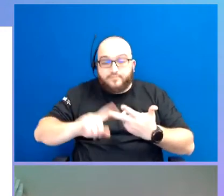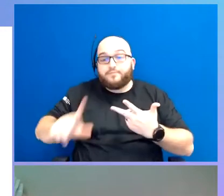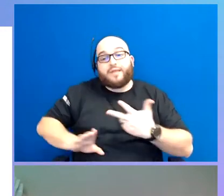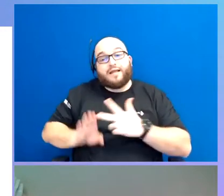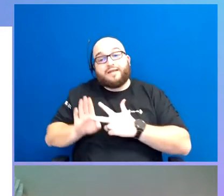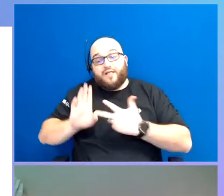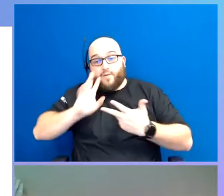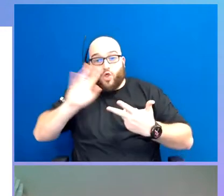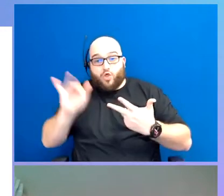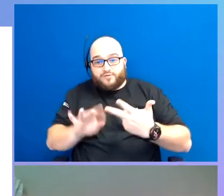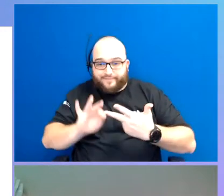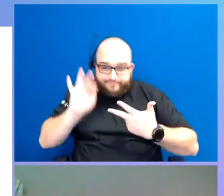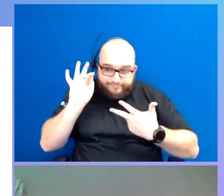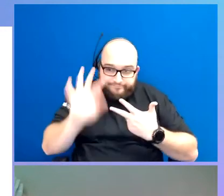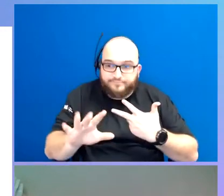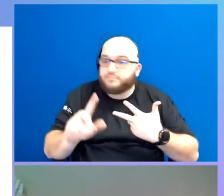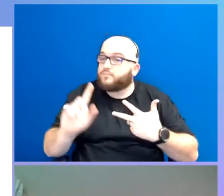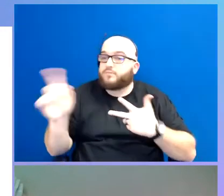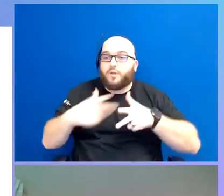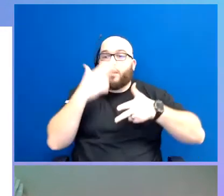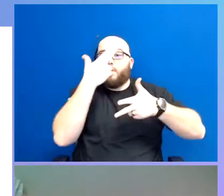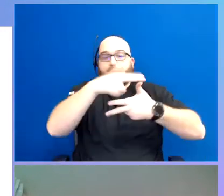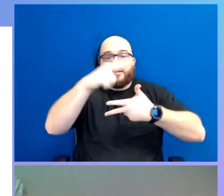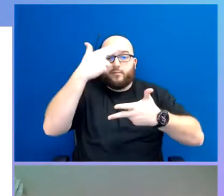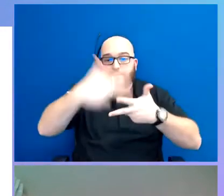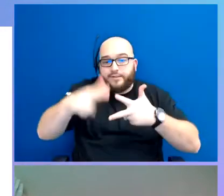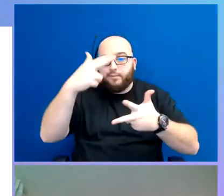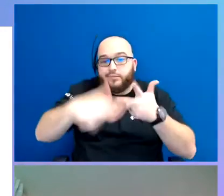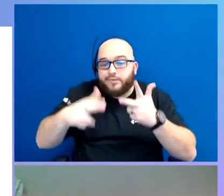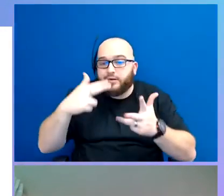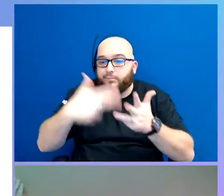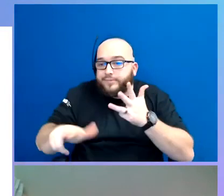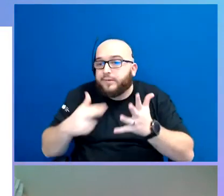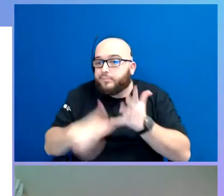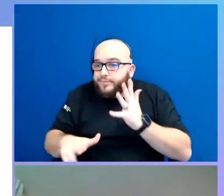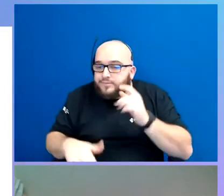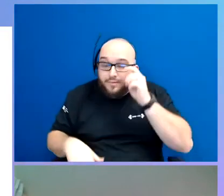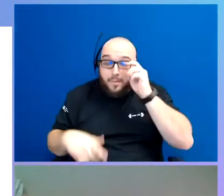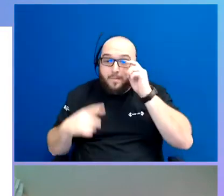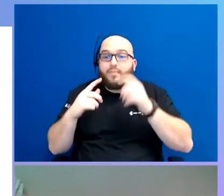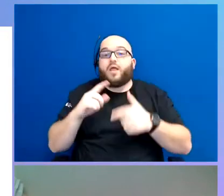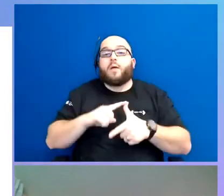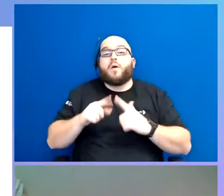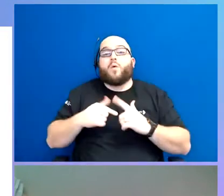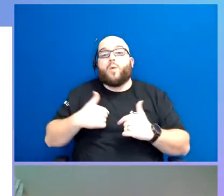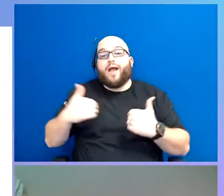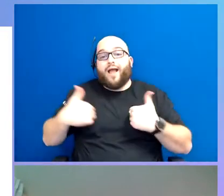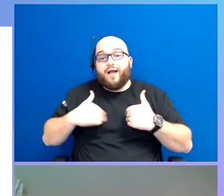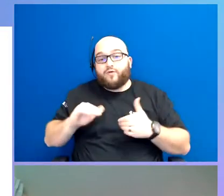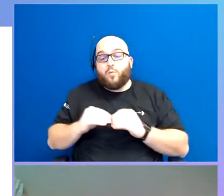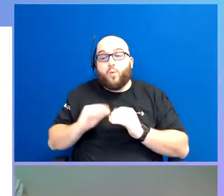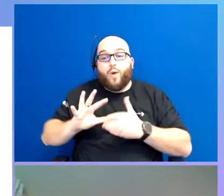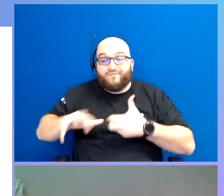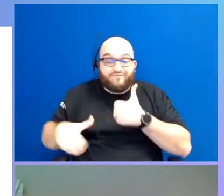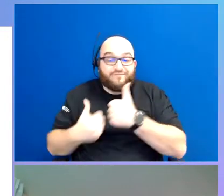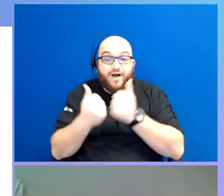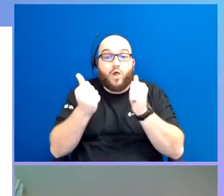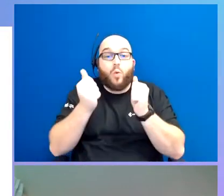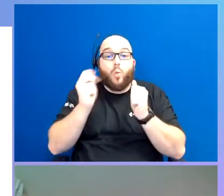a, in a tool, but then we follow these things with more, more